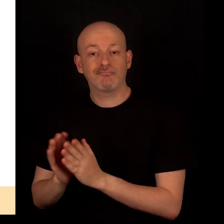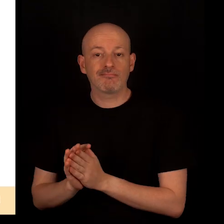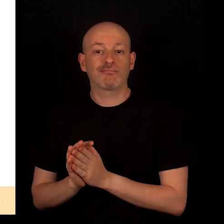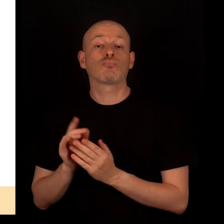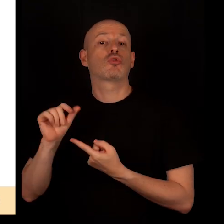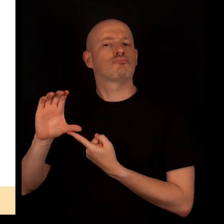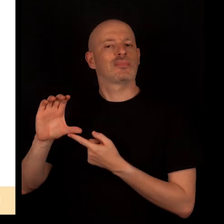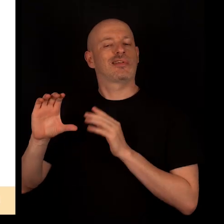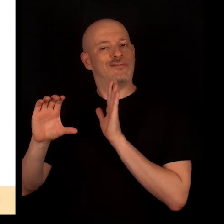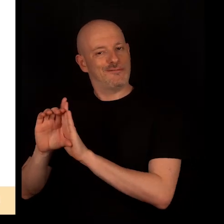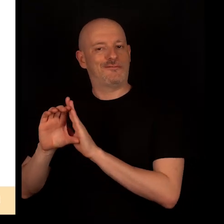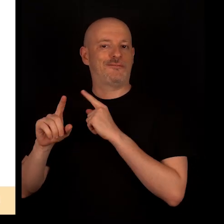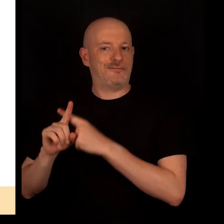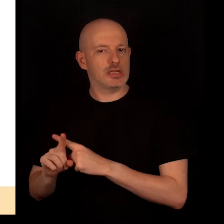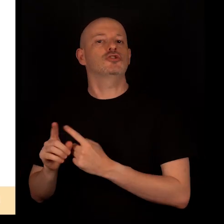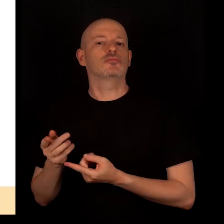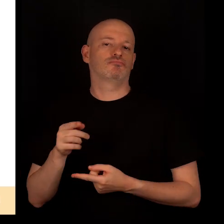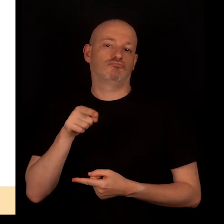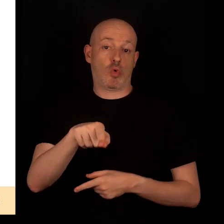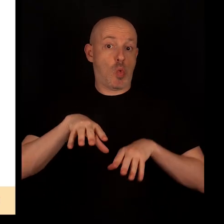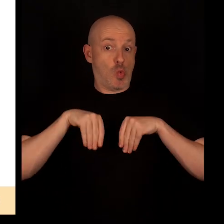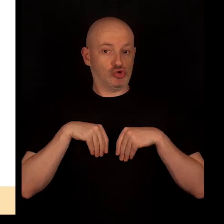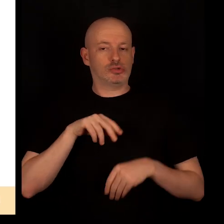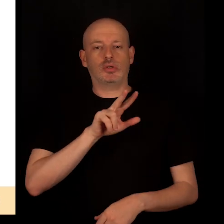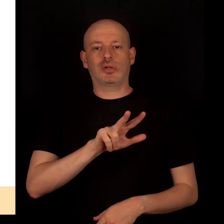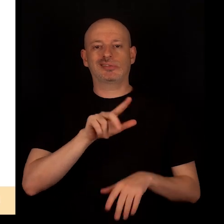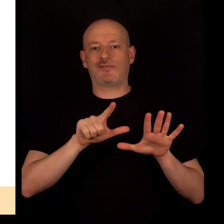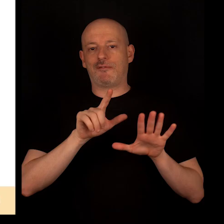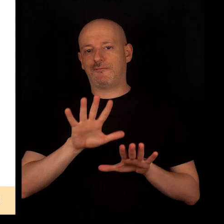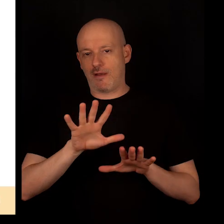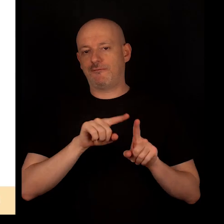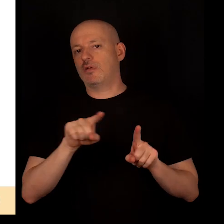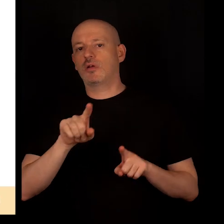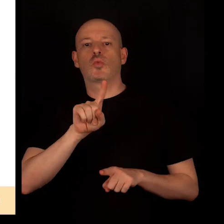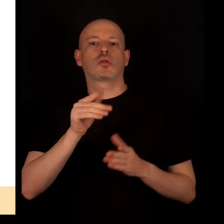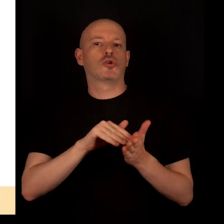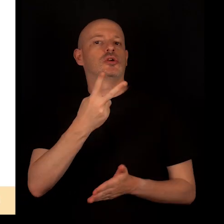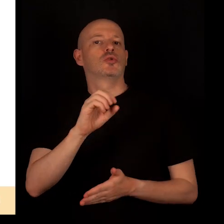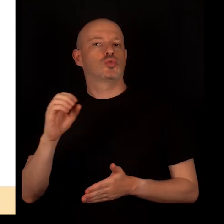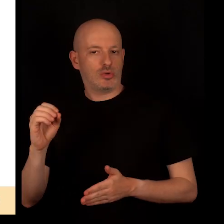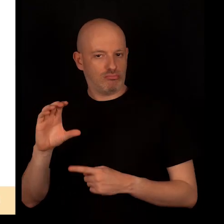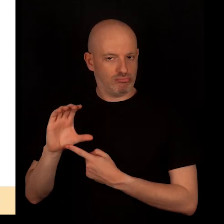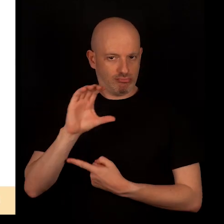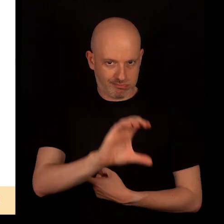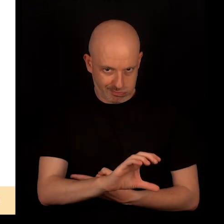But we give a fixed amount to the host between €375 and €1200